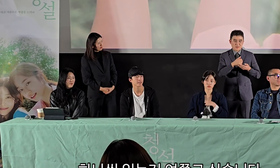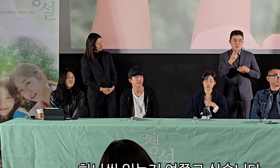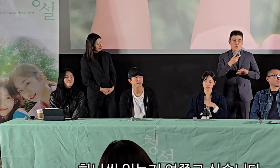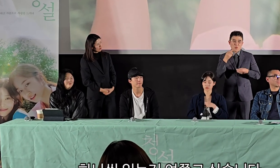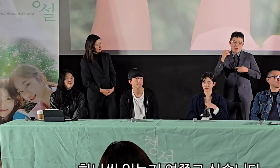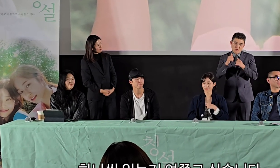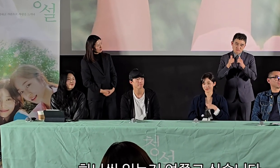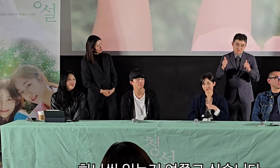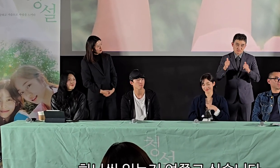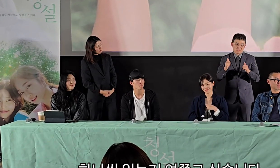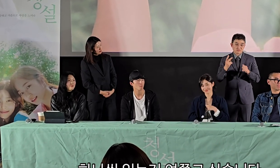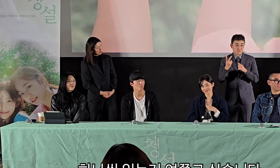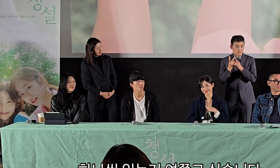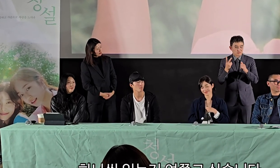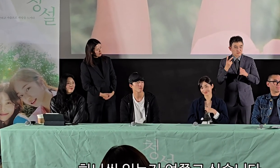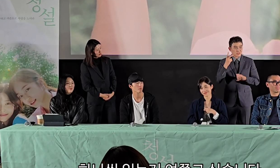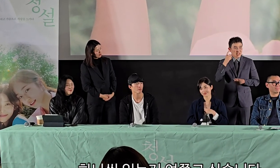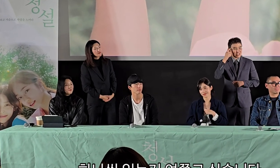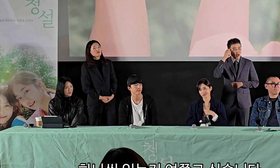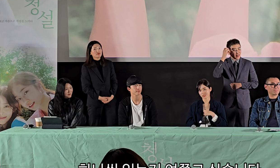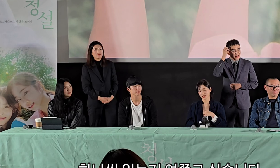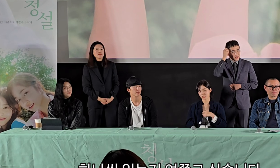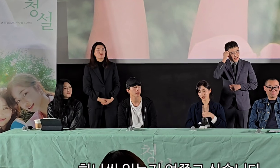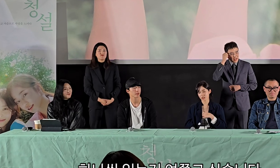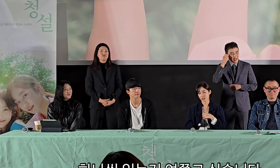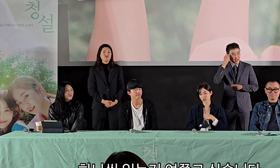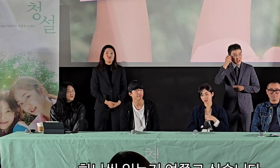if there is a memorable sign language.